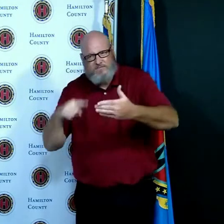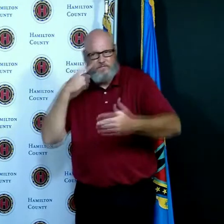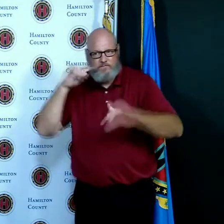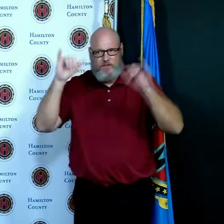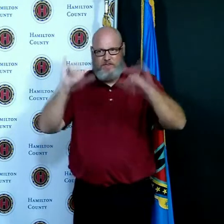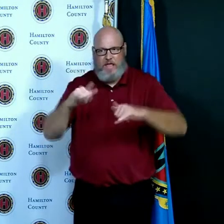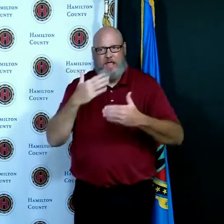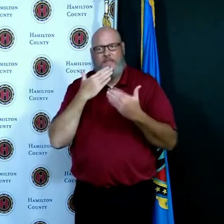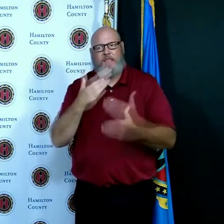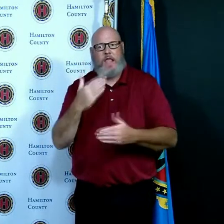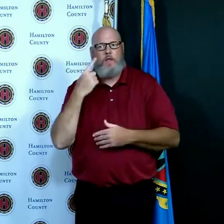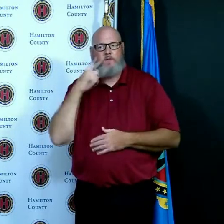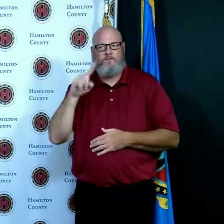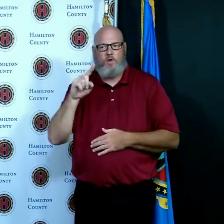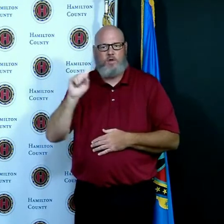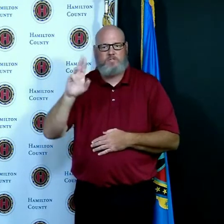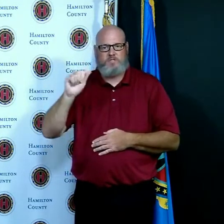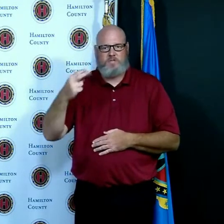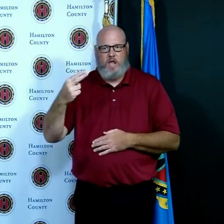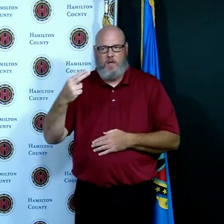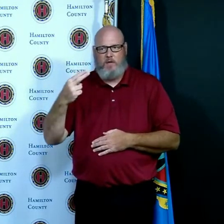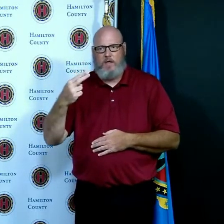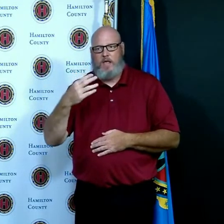and as always Greg Kesterman the health Commissioner